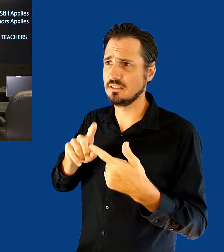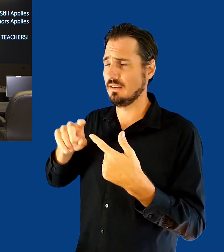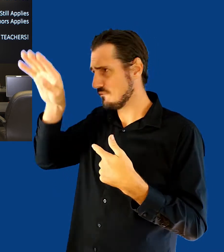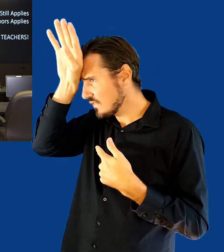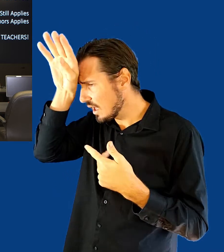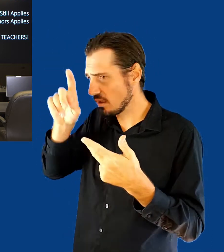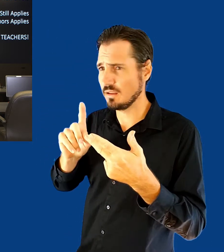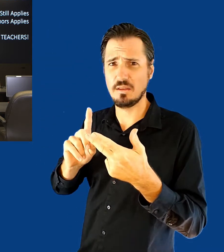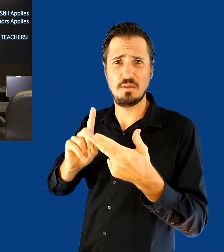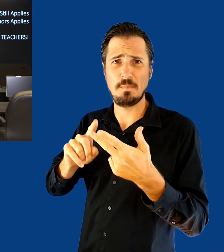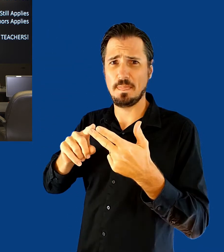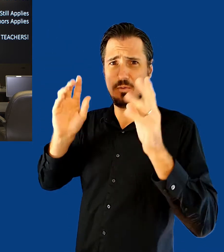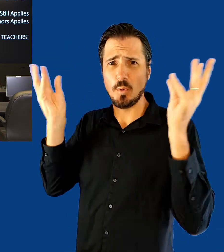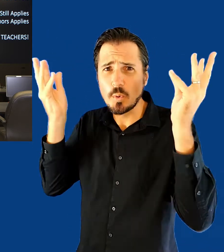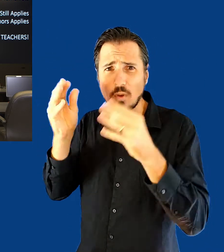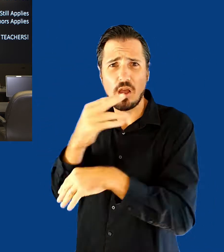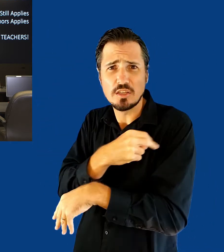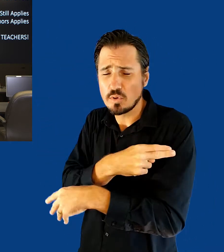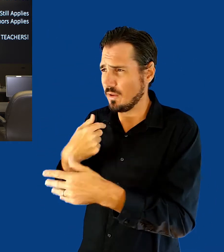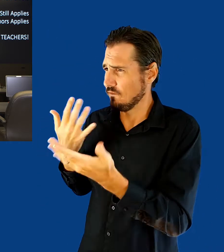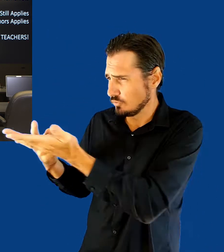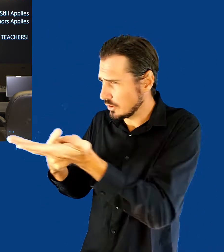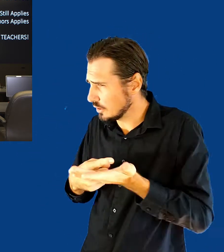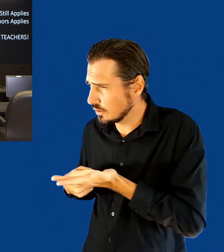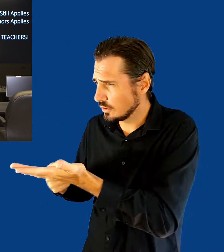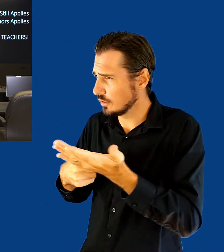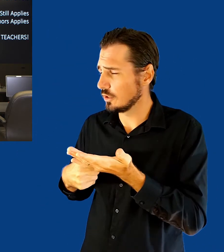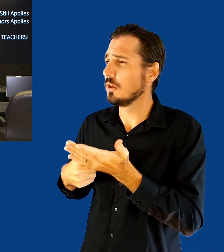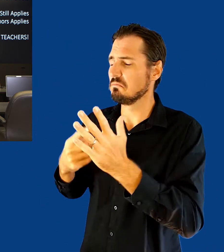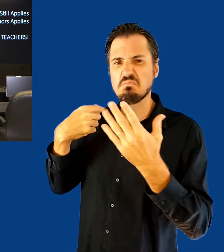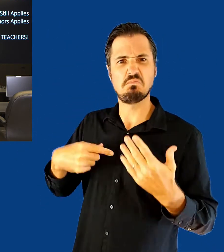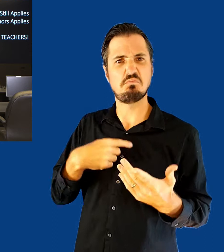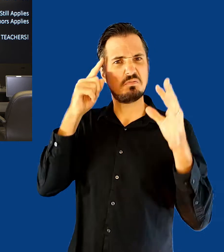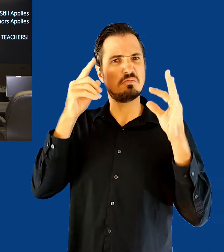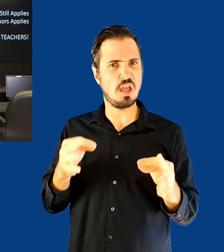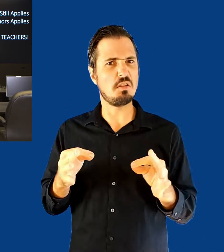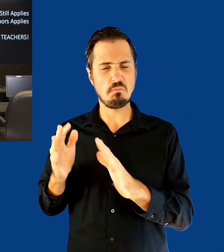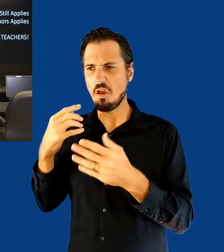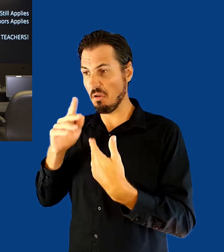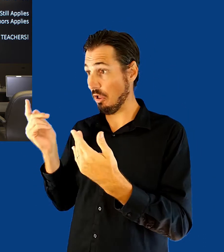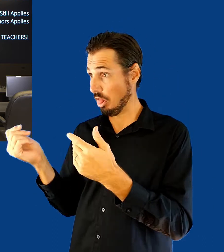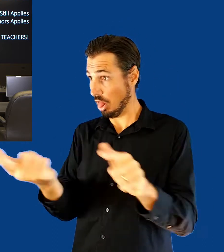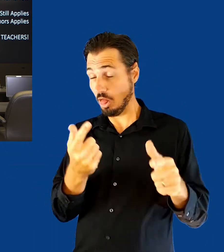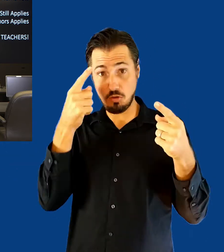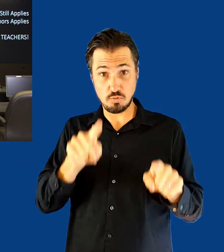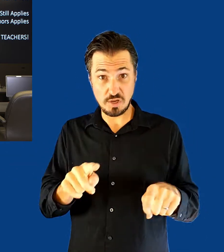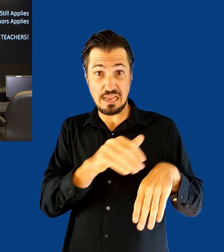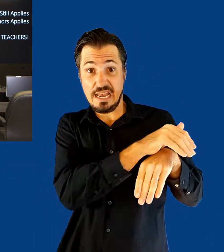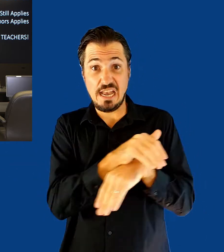and we are comfortable that Emergency Rule #2, relating to a nightly curfew can expire tomorrow, Wednesday, May 6.